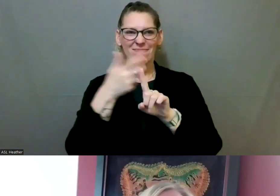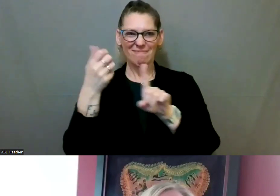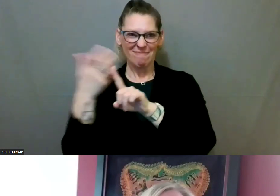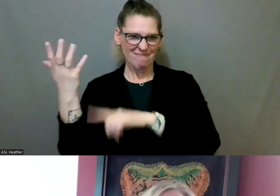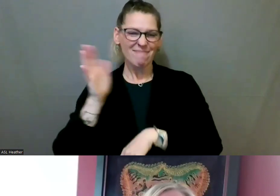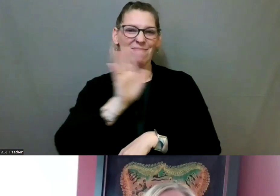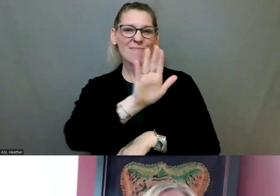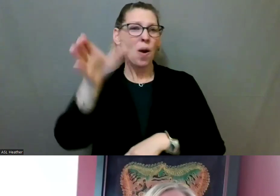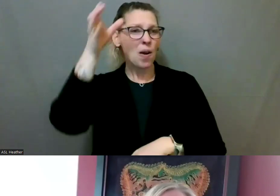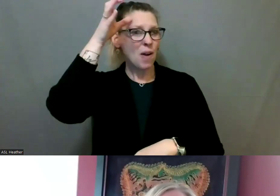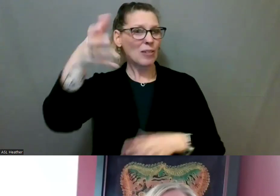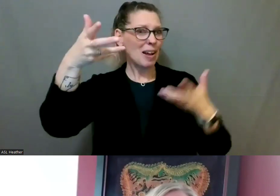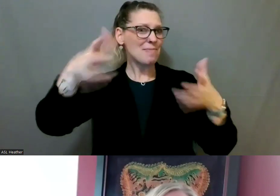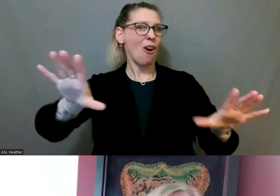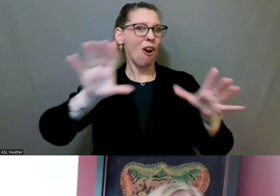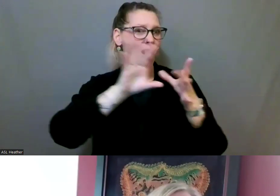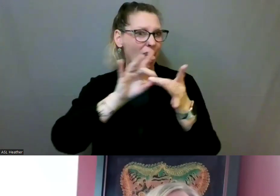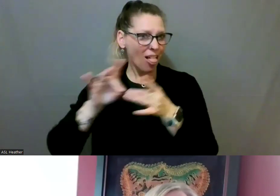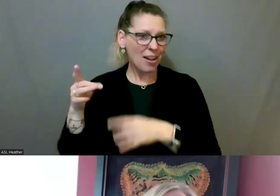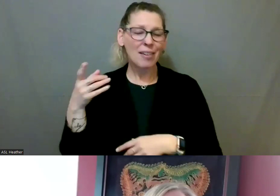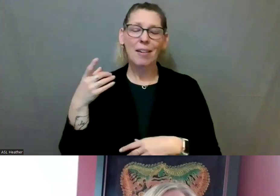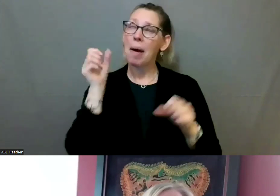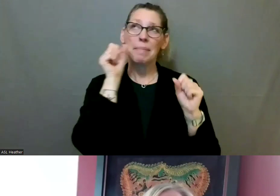already outlined by our presenters, which have been amazing, and I just